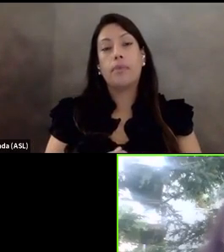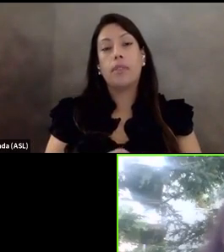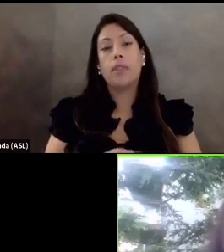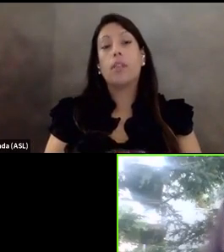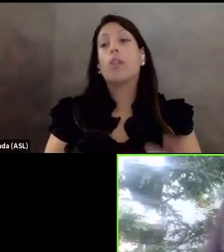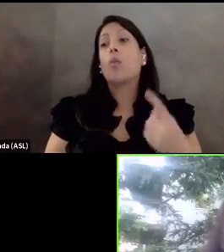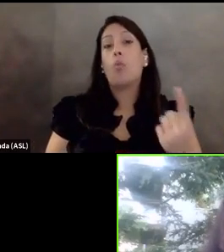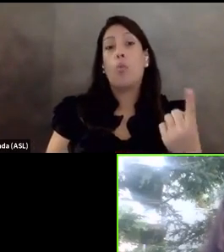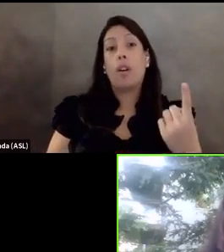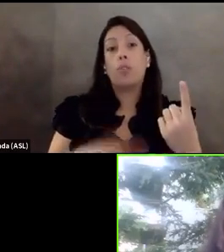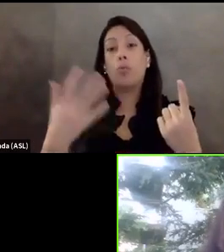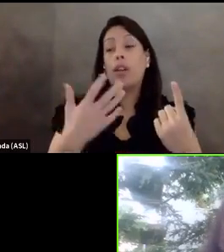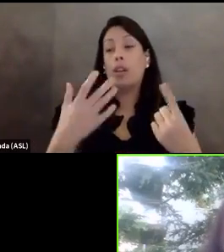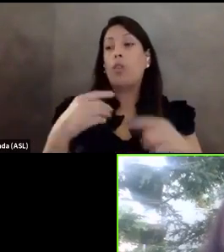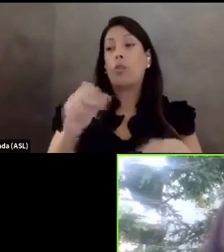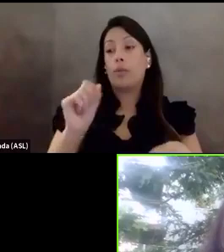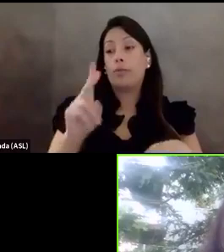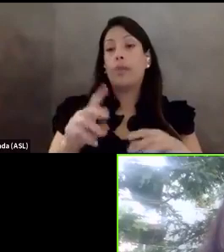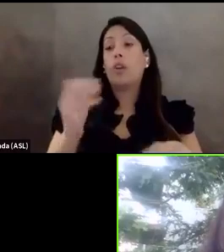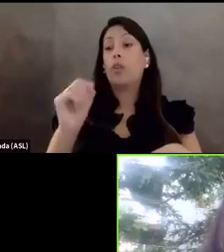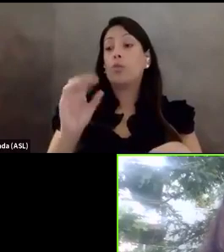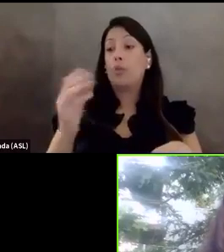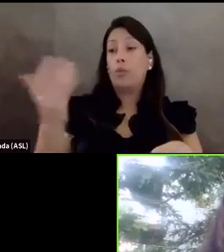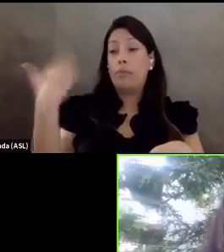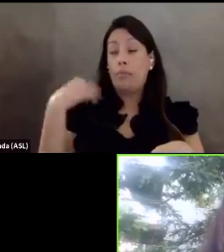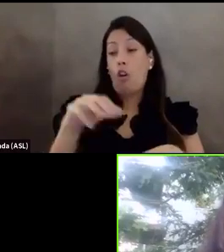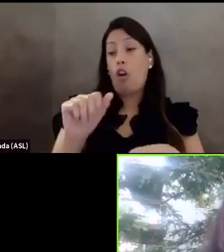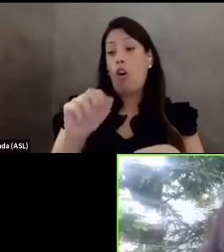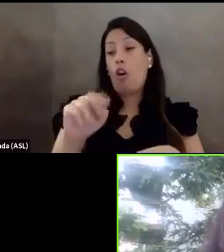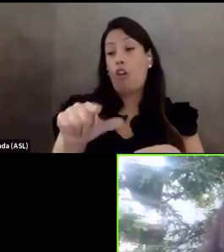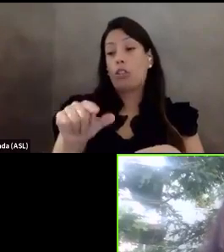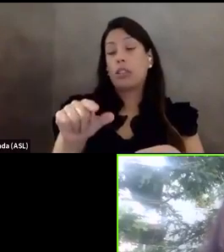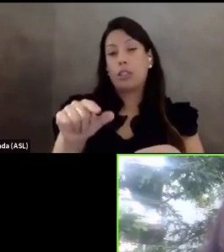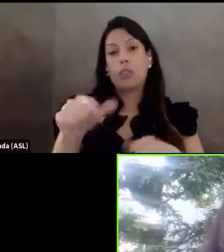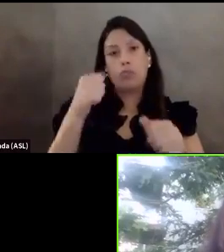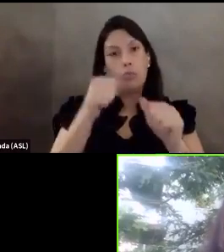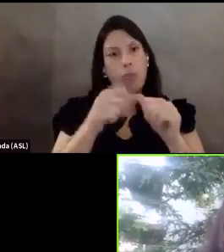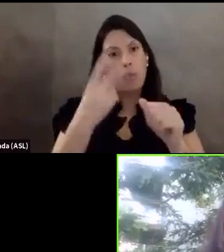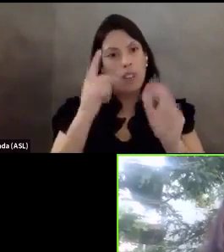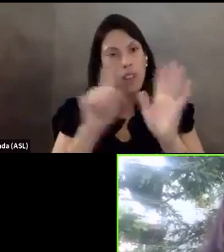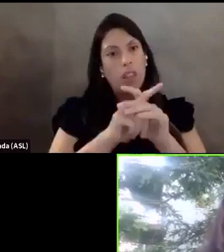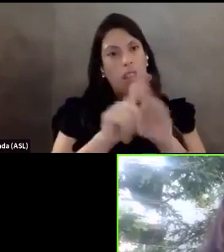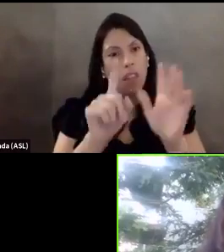So in August, we were seeing, I believe, a lot of cases in our congregate settings,